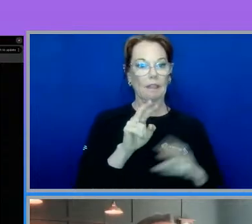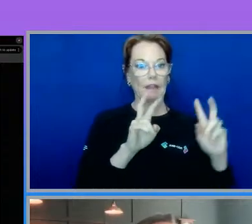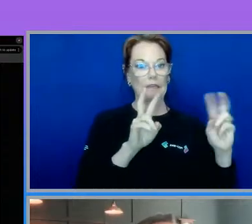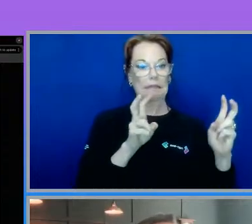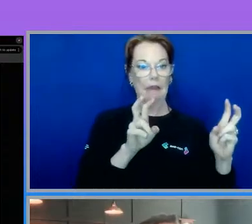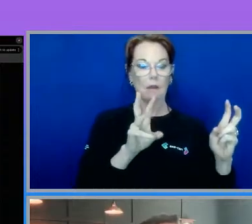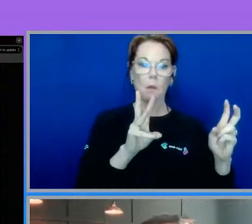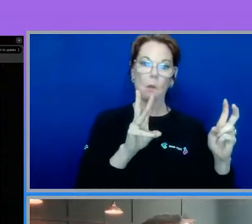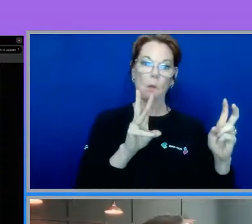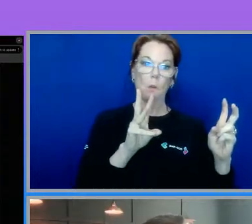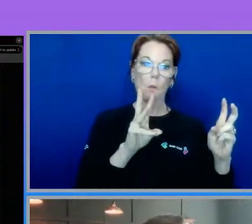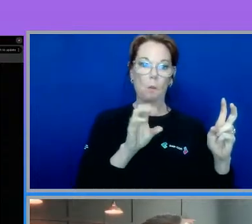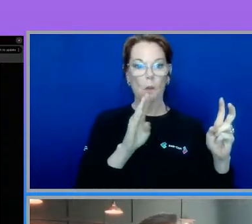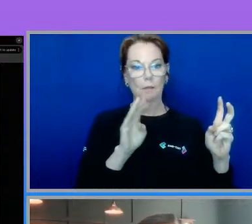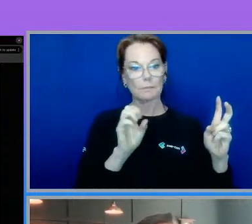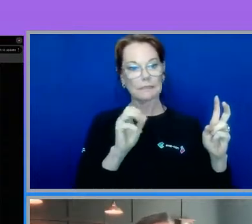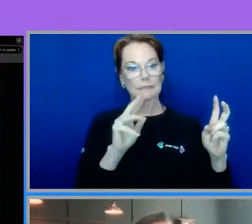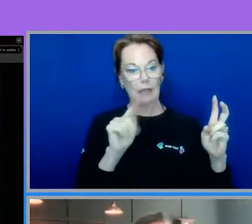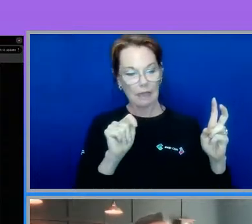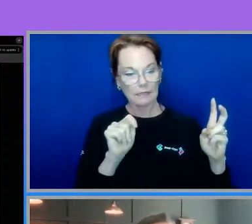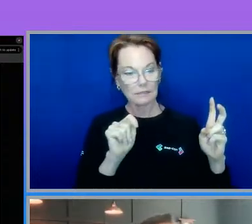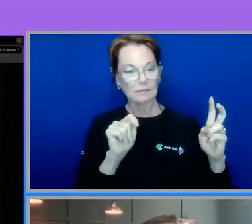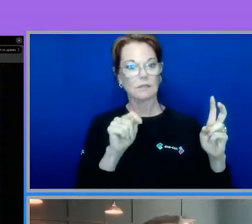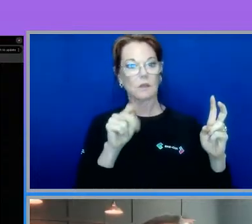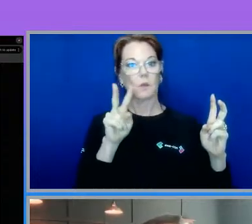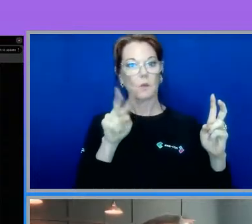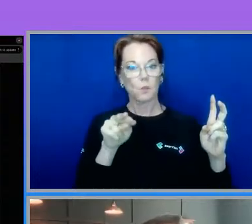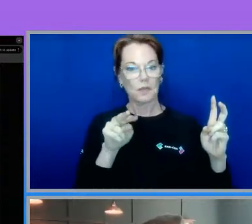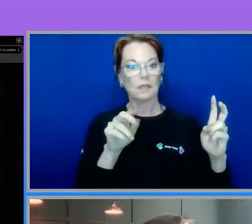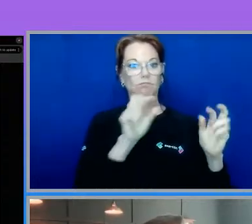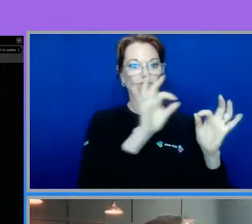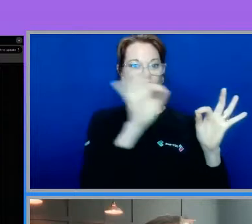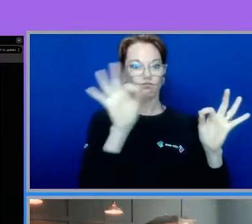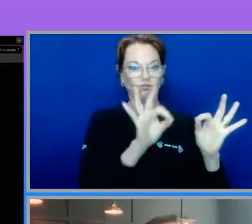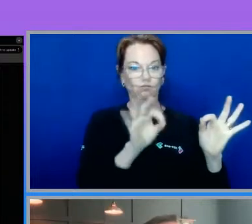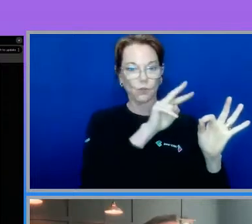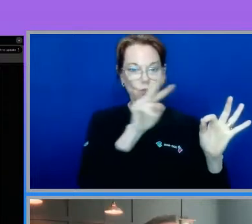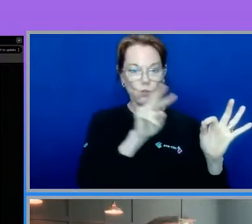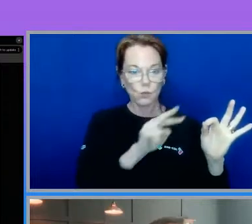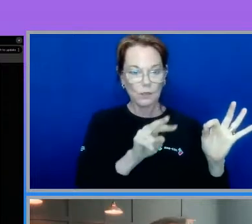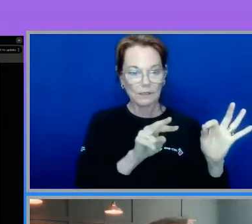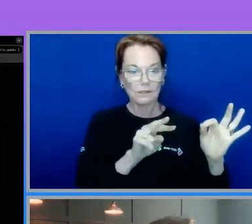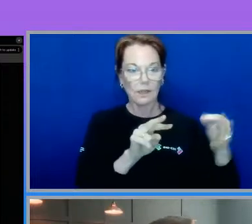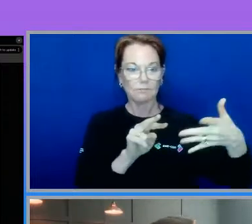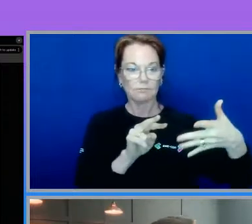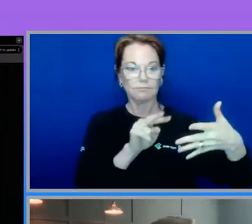this title of a website about reading order followed by the website is here to demonstrate the meaning of right. And then